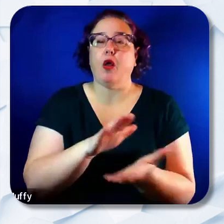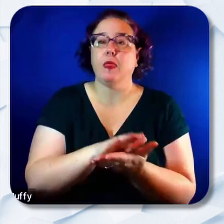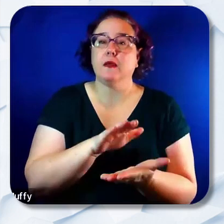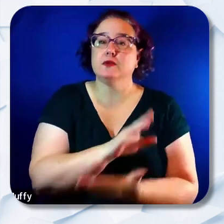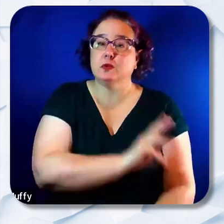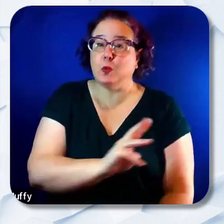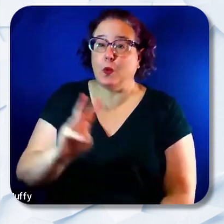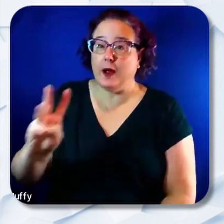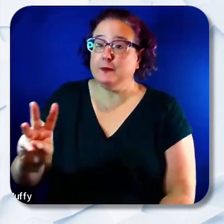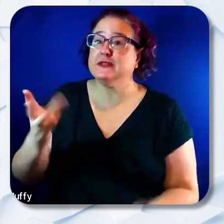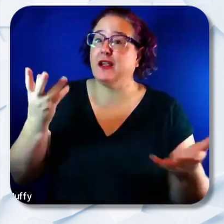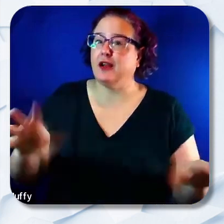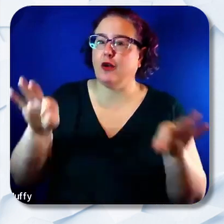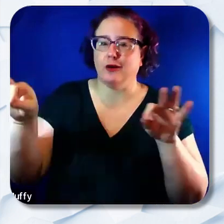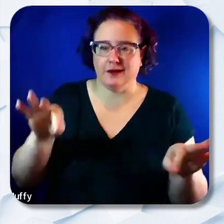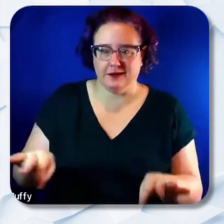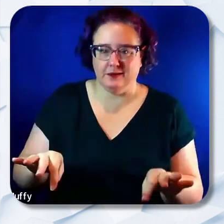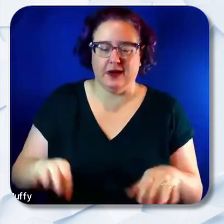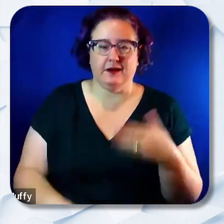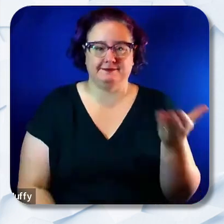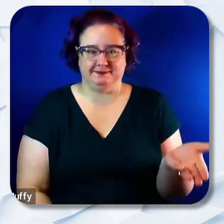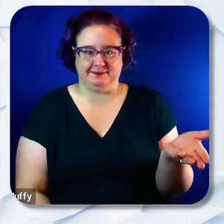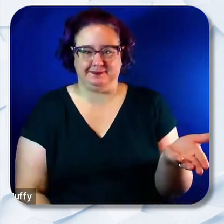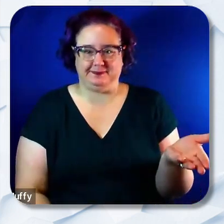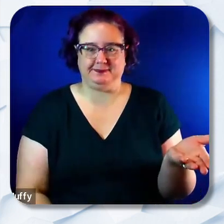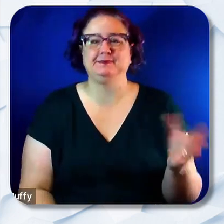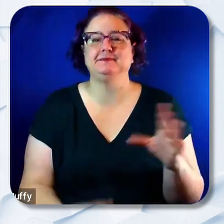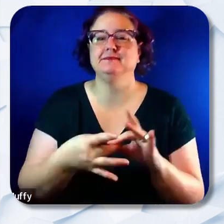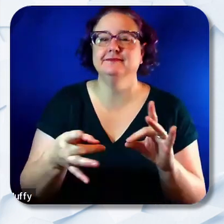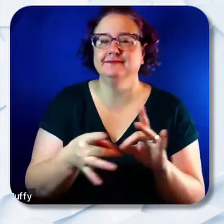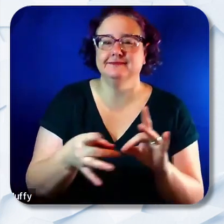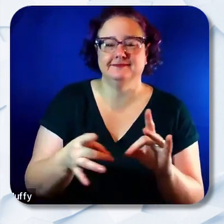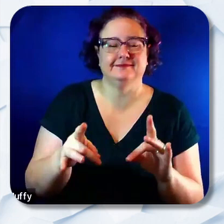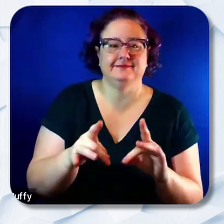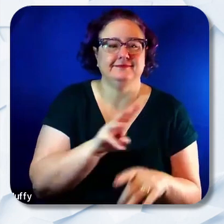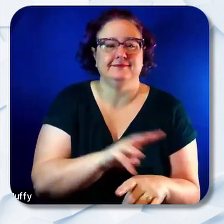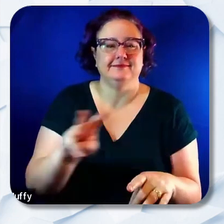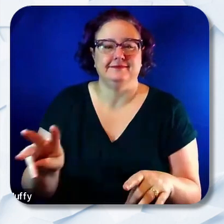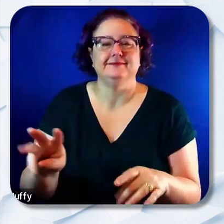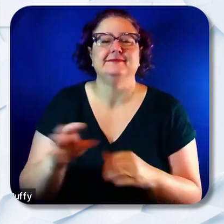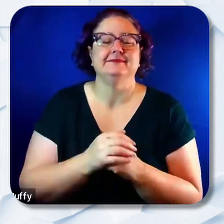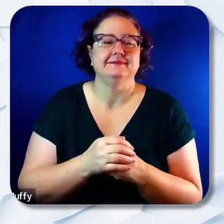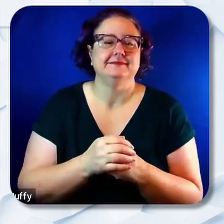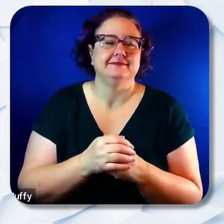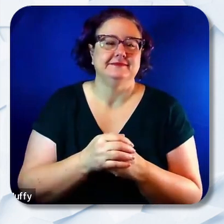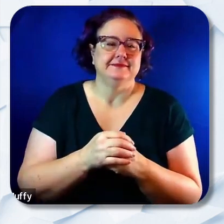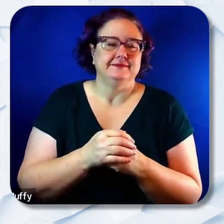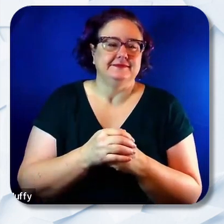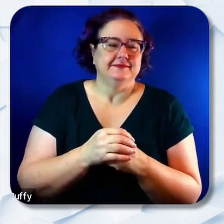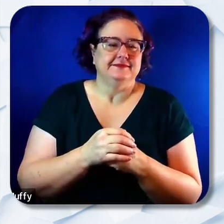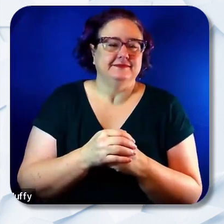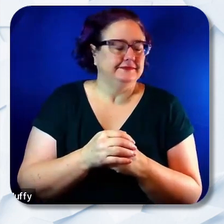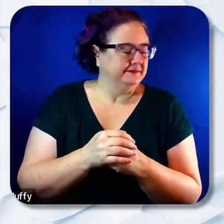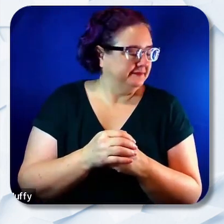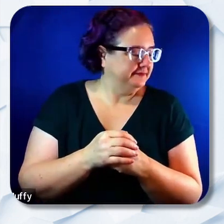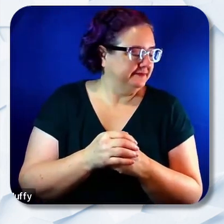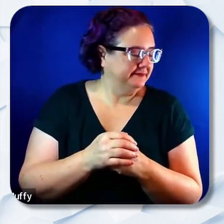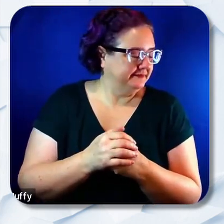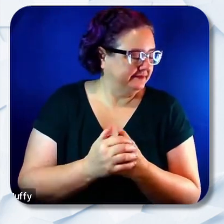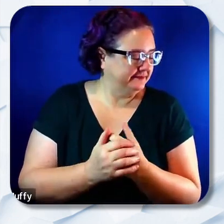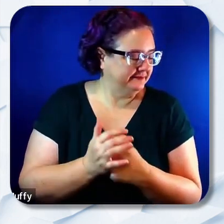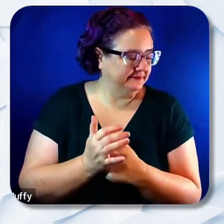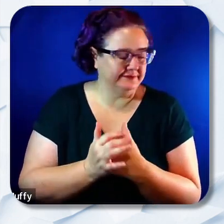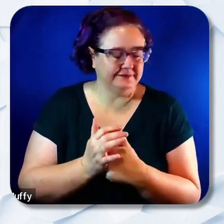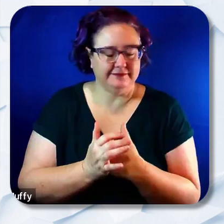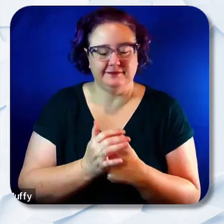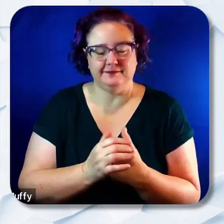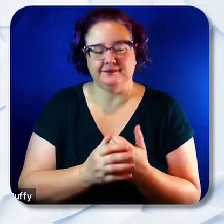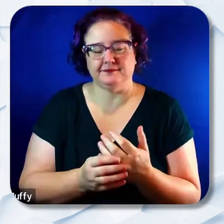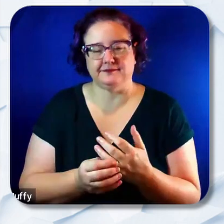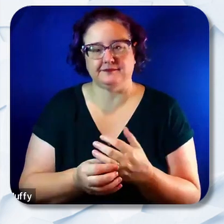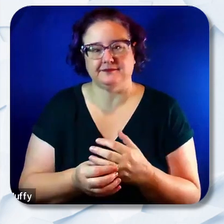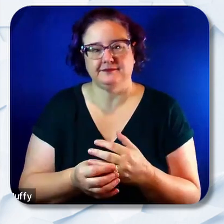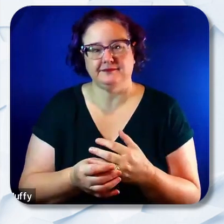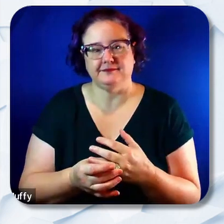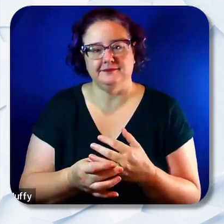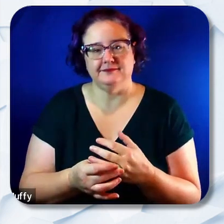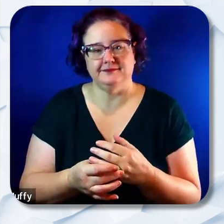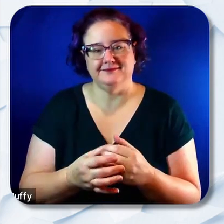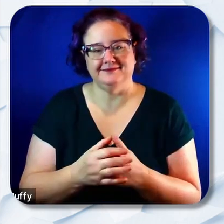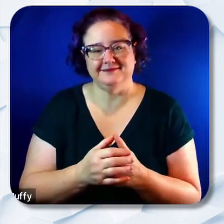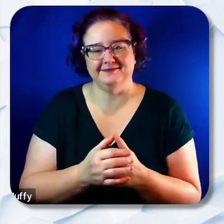Division web page at https://www.cde.ca.gov/fg/aa/ca/educatoreffectiveness.asp.